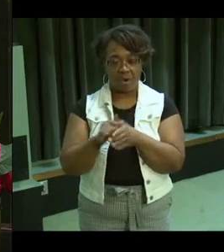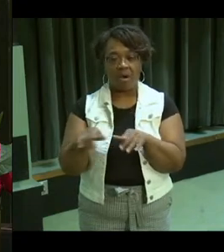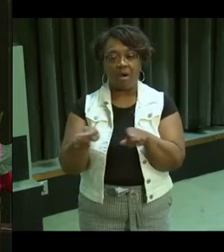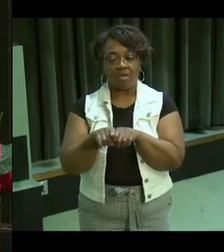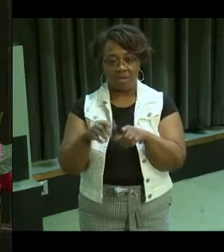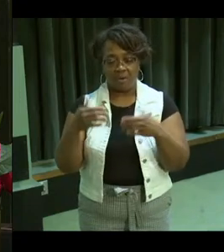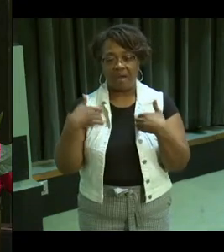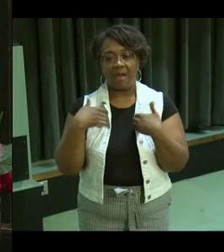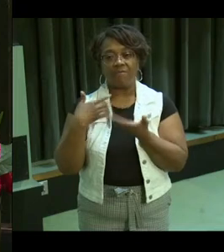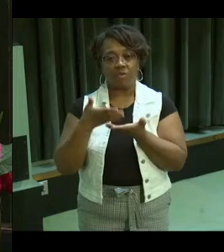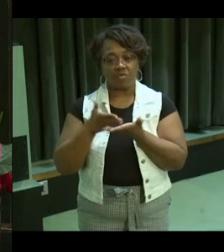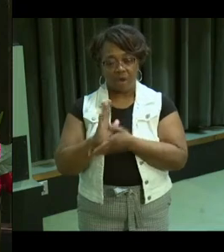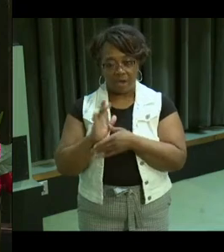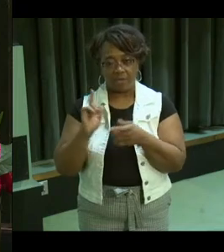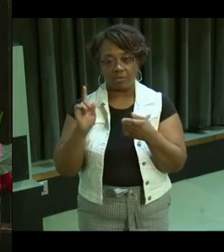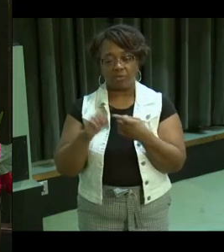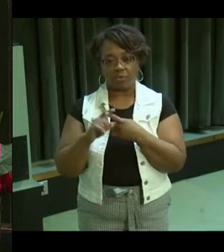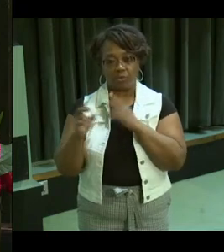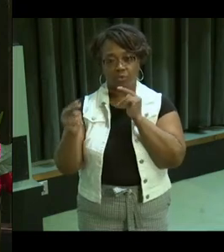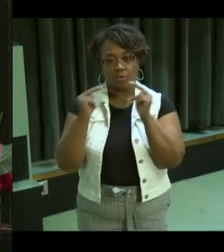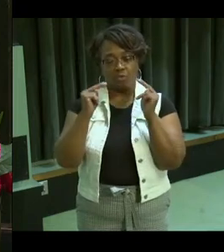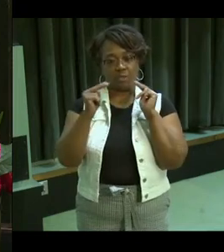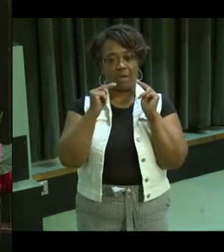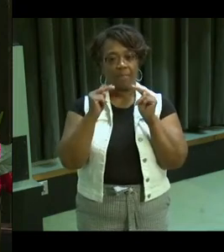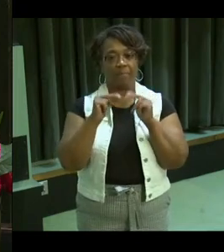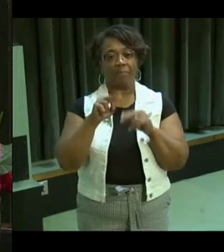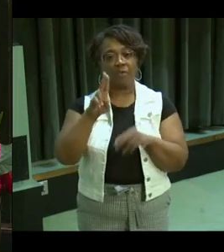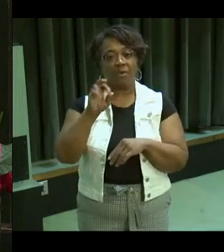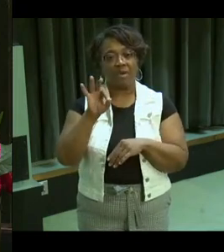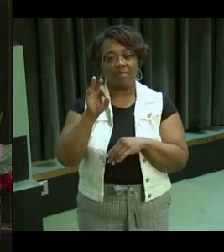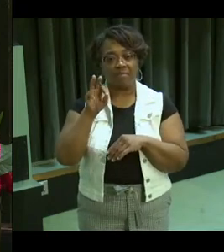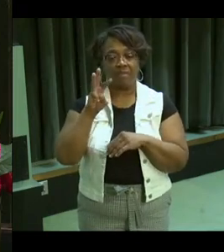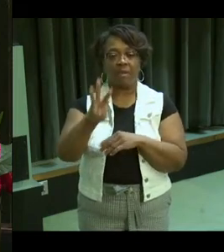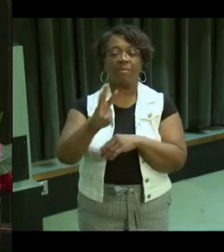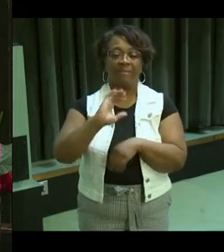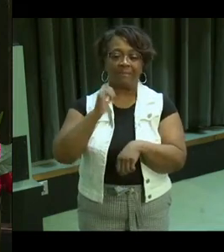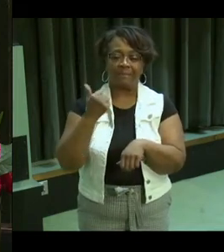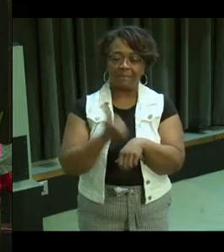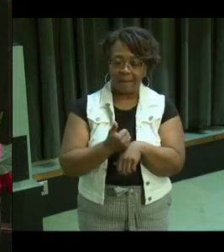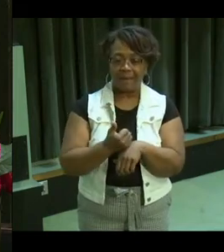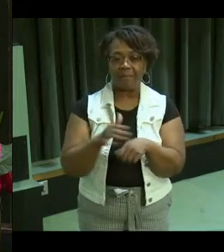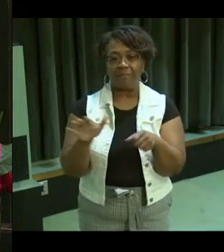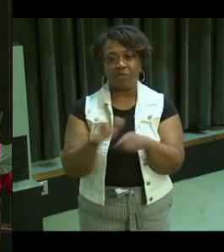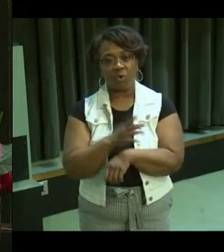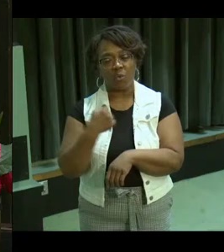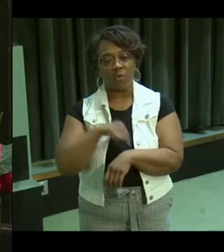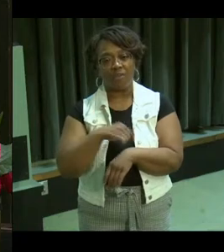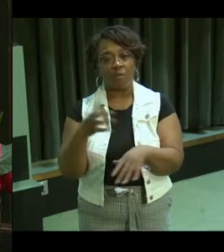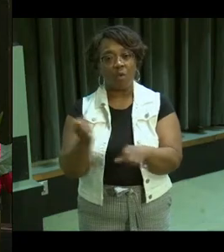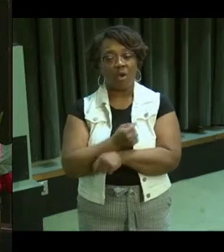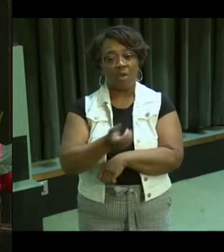also now has the right to collectively bargain. And so the